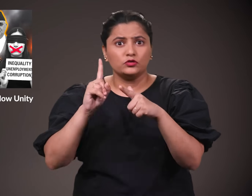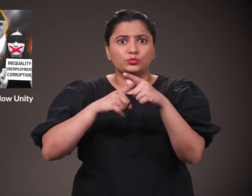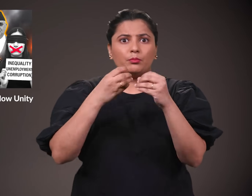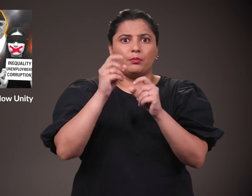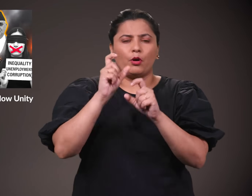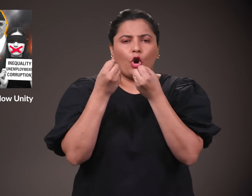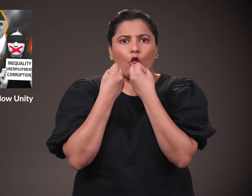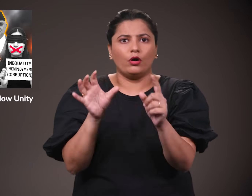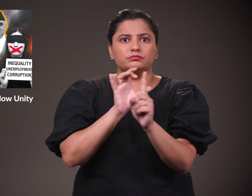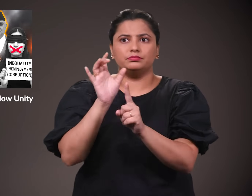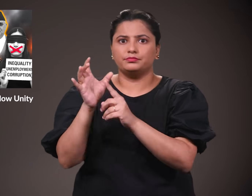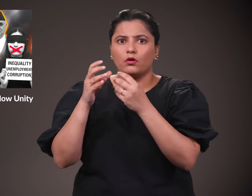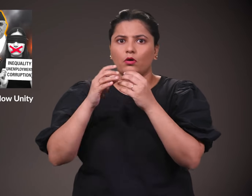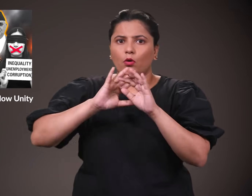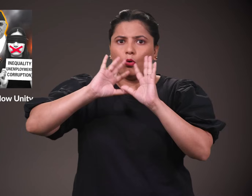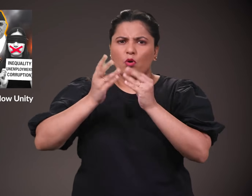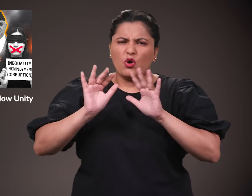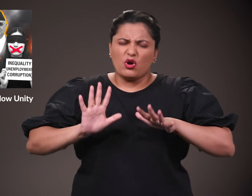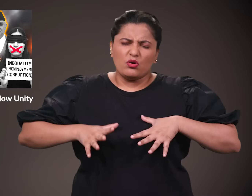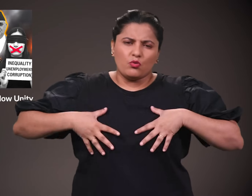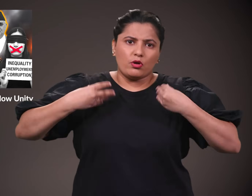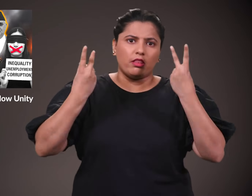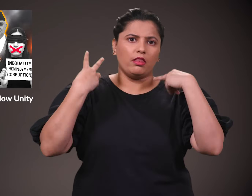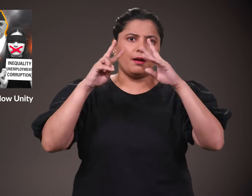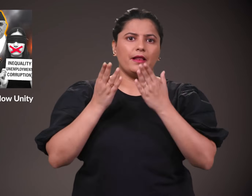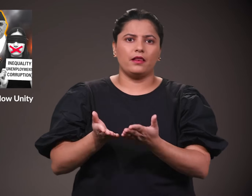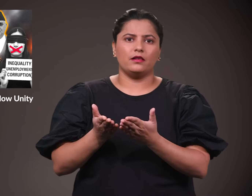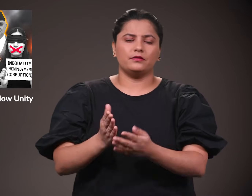Jobs were lost, leading to huge losses.